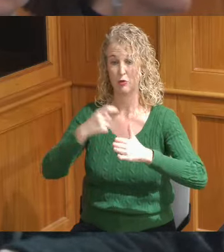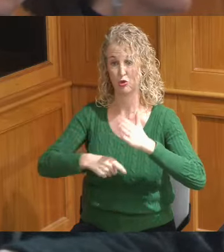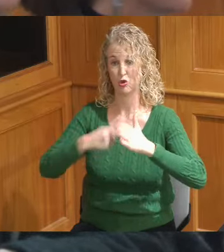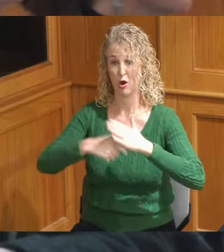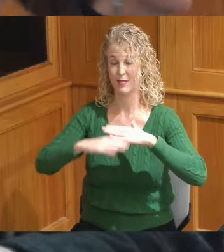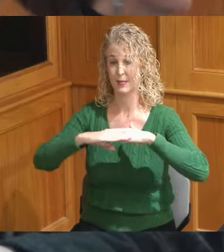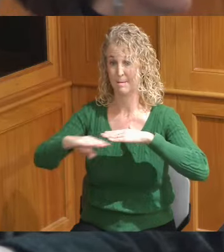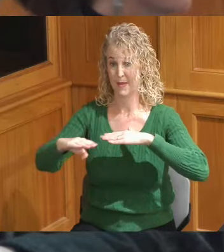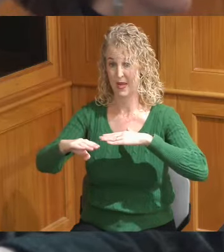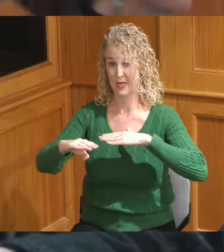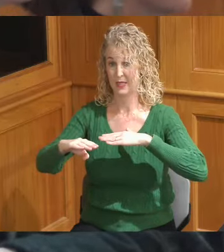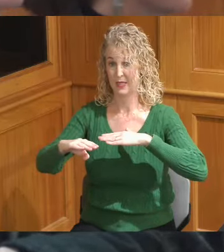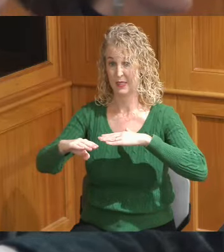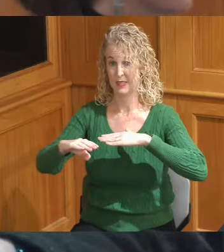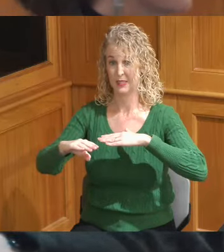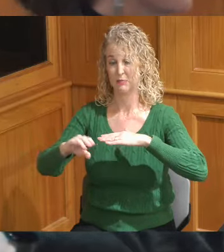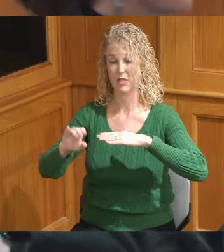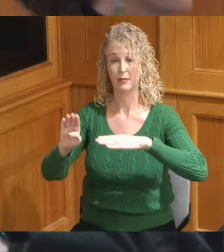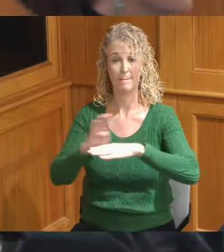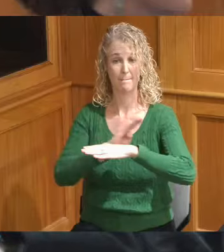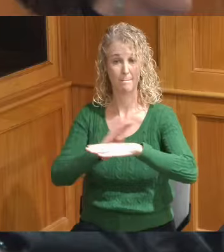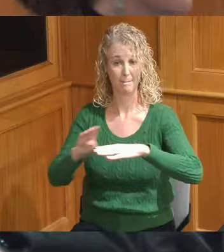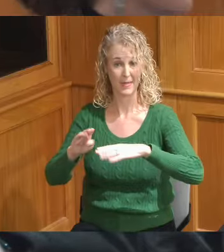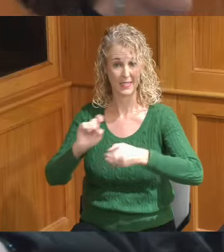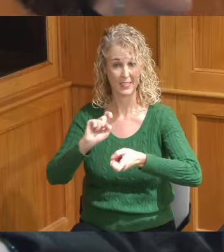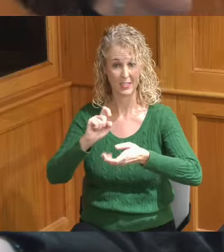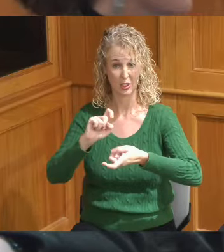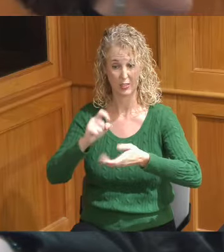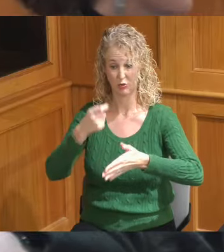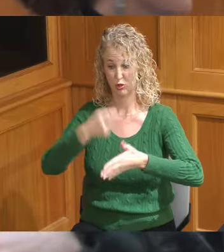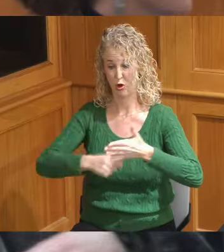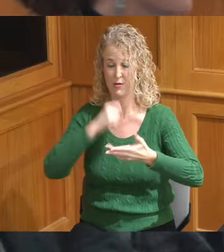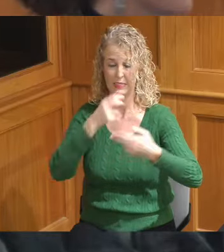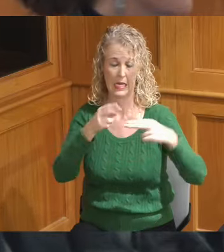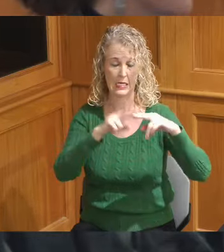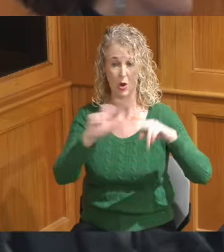charge and industrial pre-treatment charges will also not increase. the only change is to